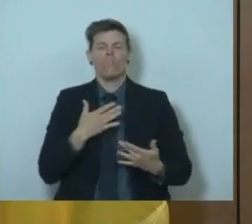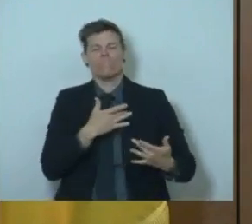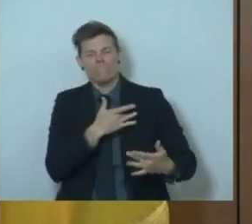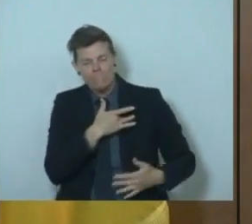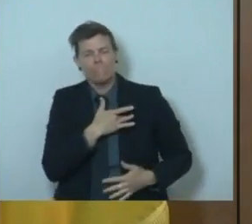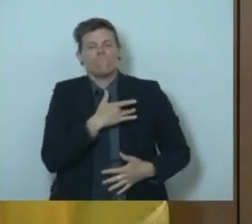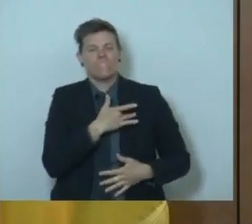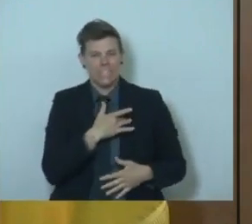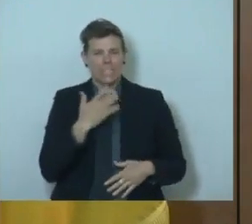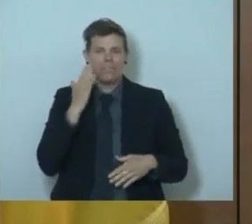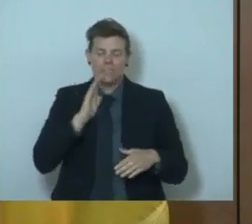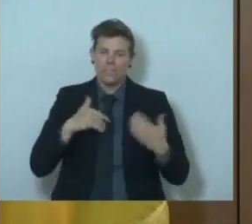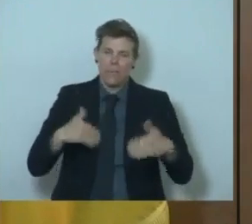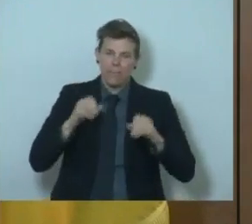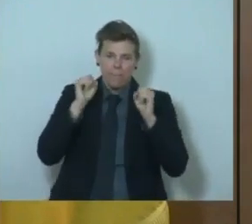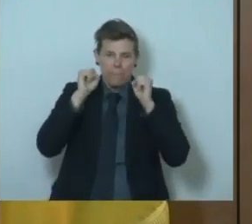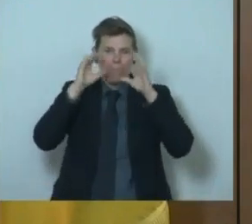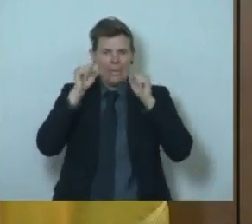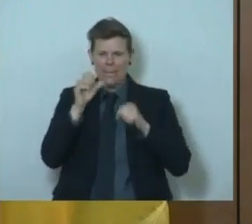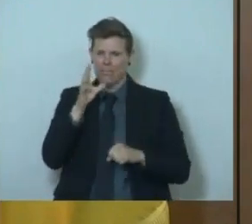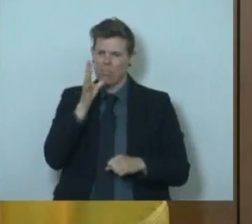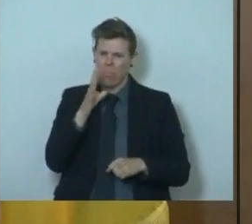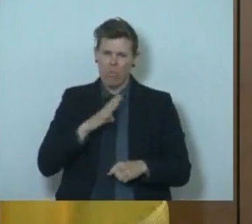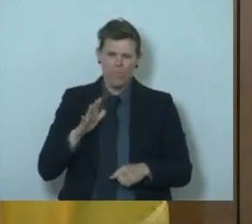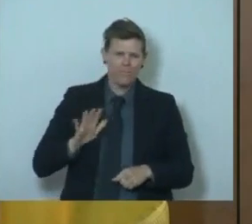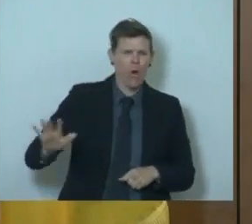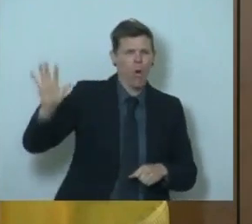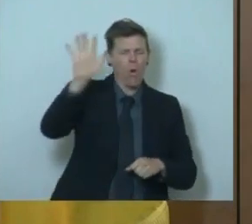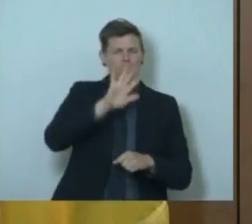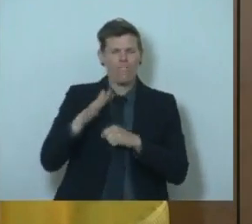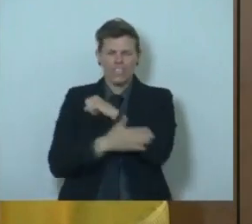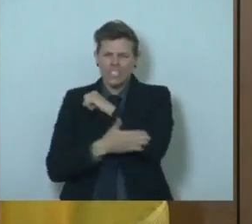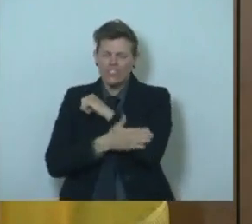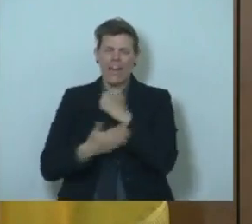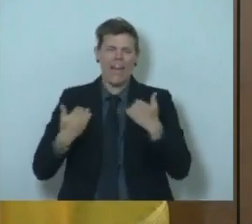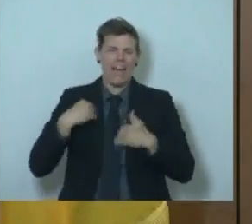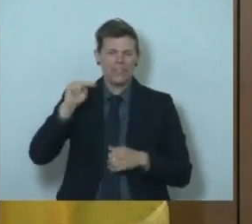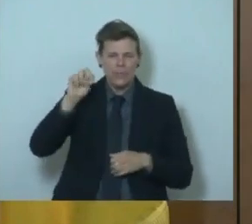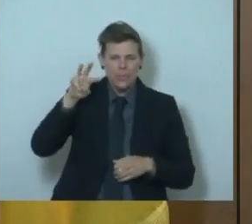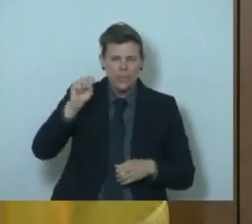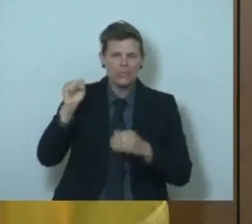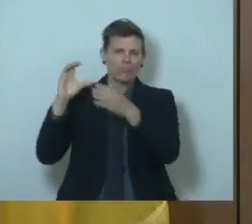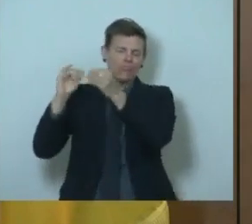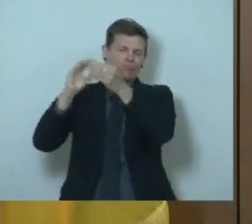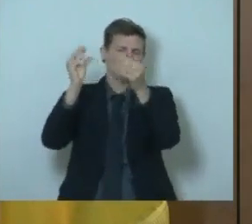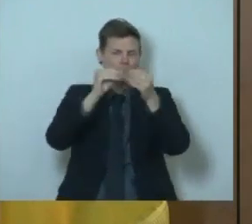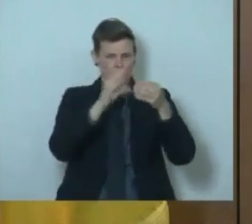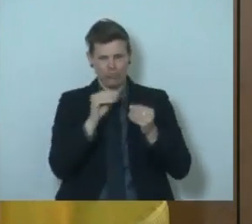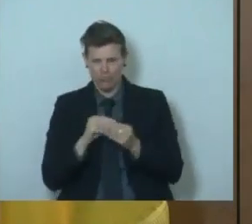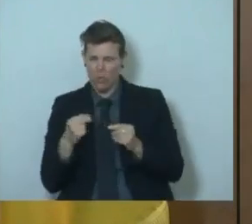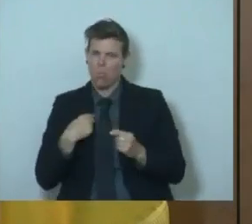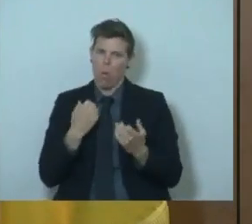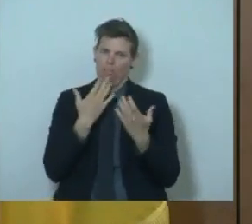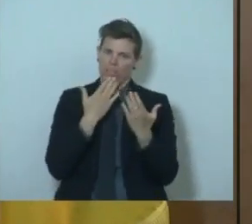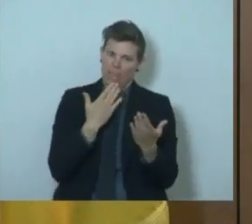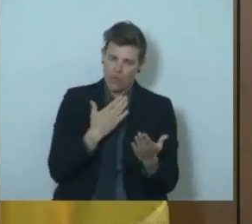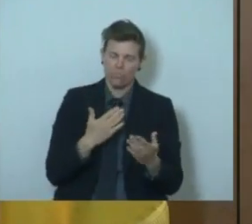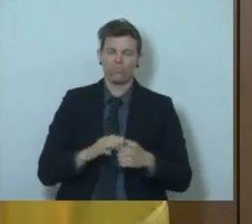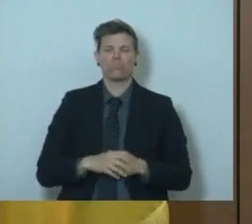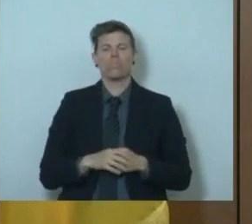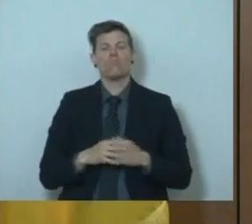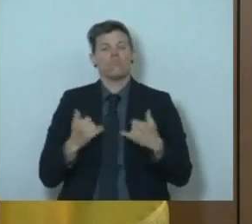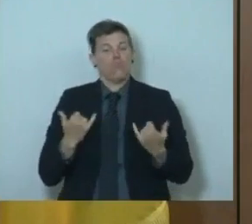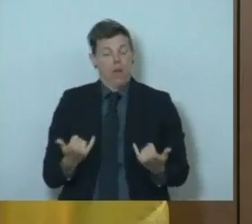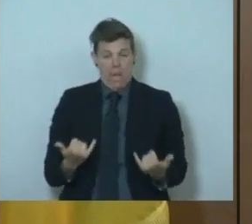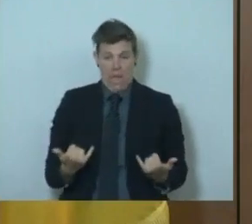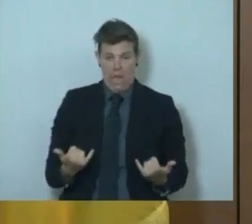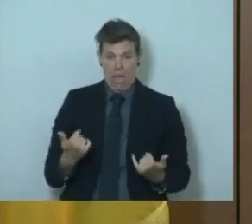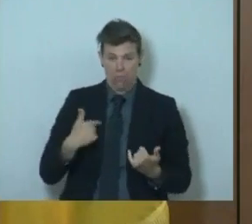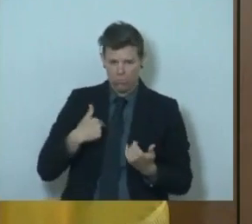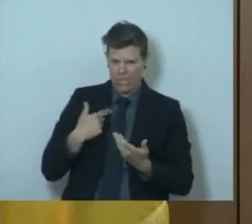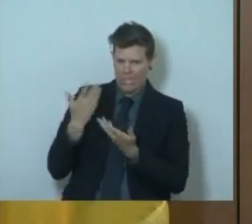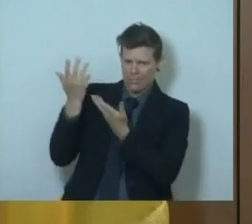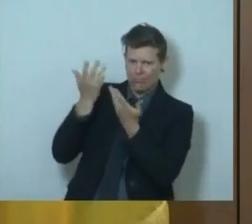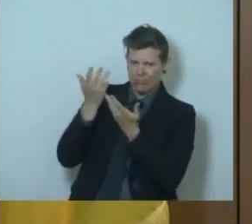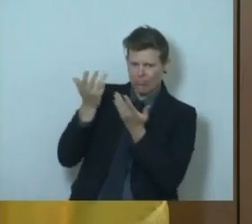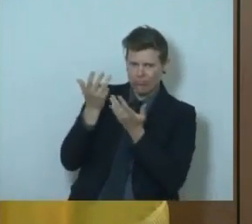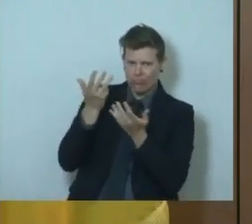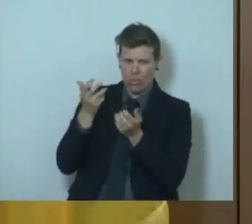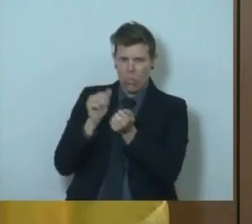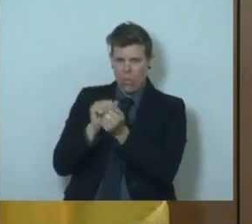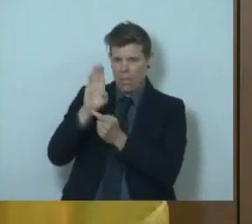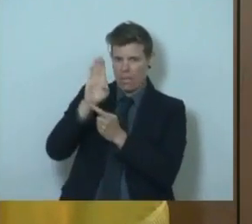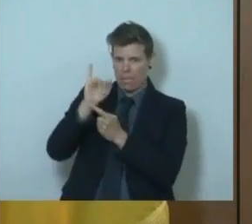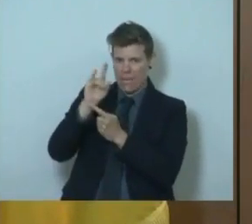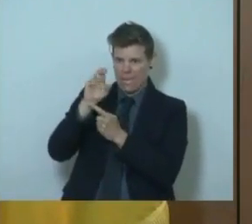THERE IS A FLATTERING NEWS ABOUT A VARIETY OF INCREDIBLE WOMEN AROUND THE COUNTRY AND I APPRECIATE THE RECOGNITION OF THE WORK WE ARE DOING IN THE STATE AND MY EXPERIENCE.